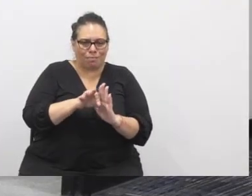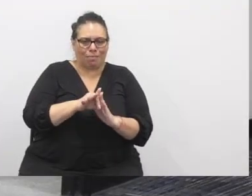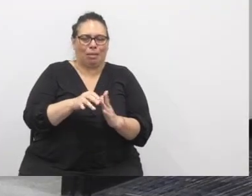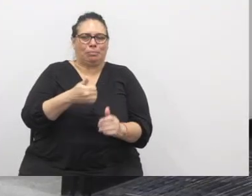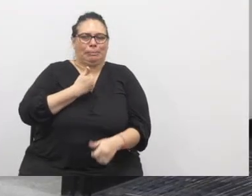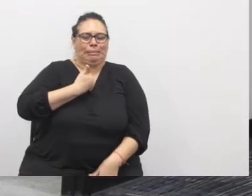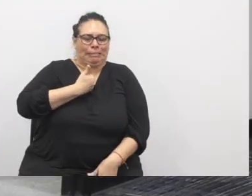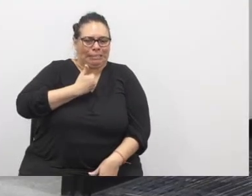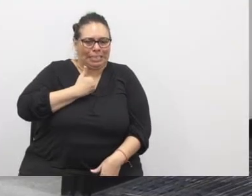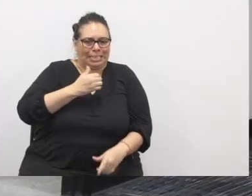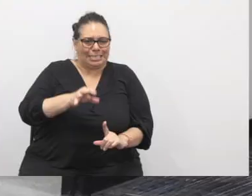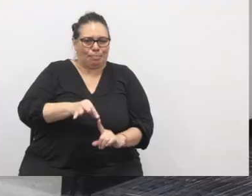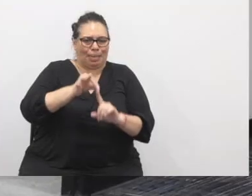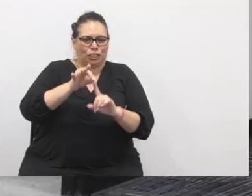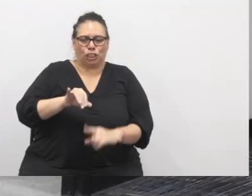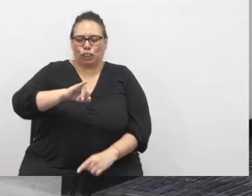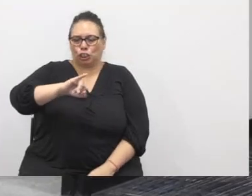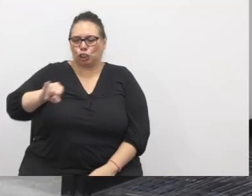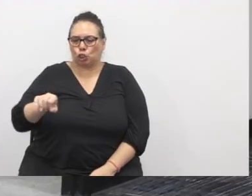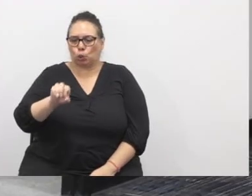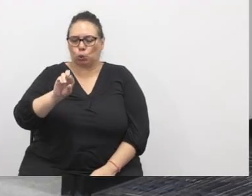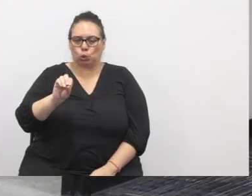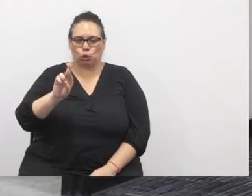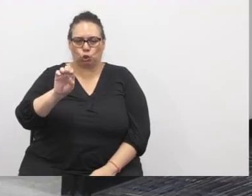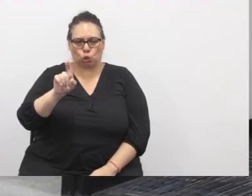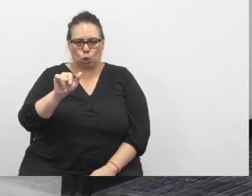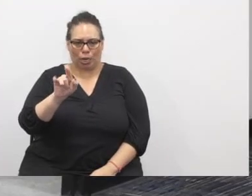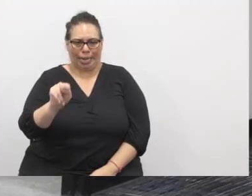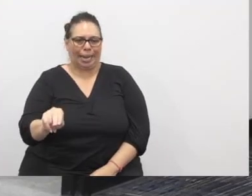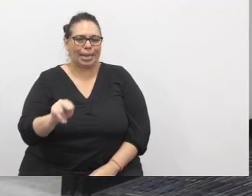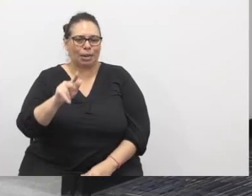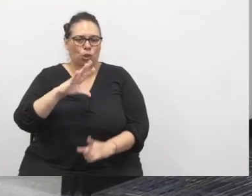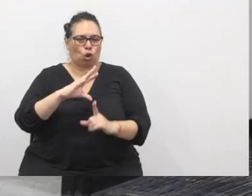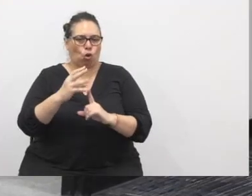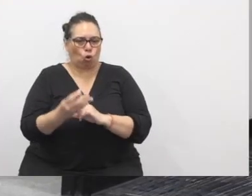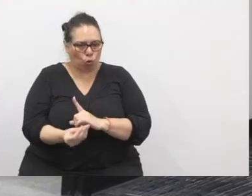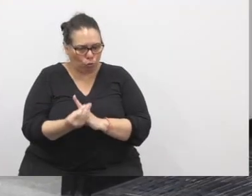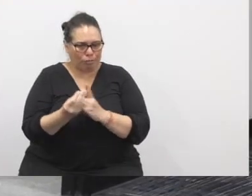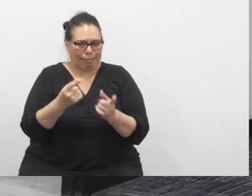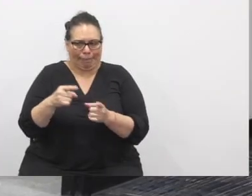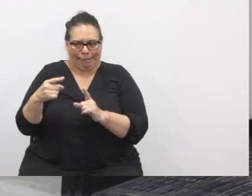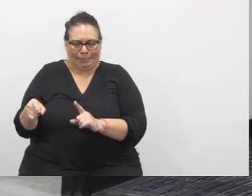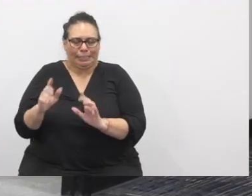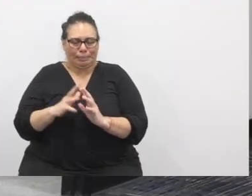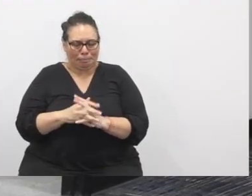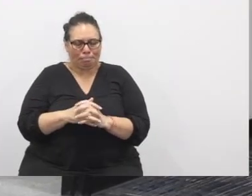especially in Jordan with their cultural appropriation and their events as well. So yeah, thank you.